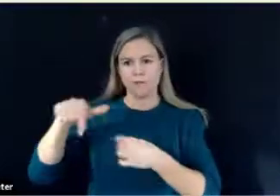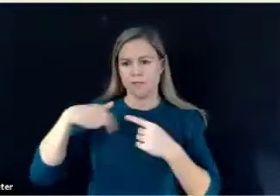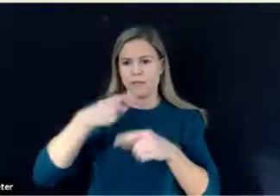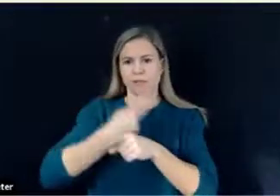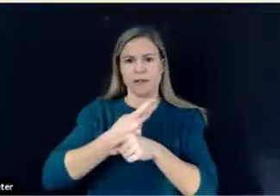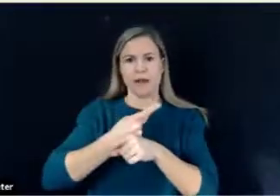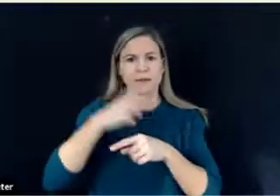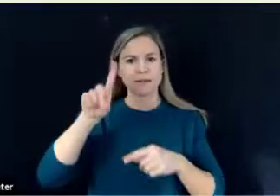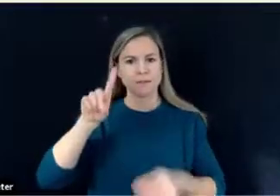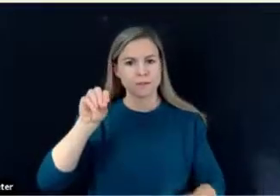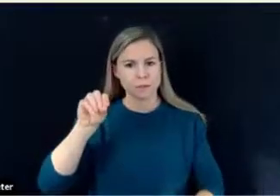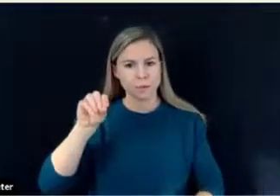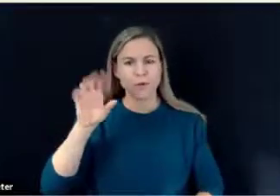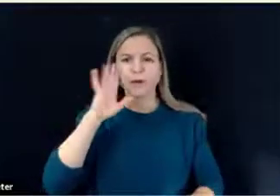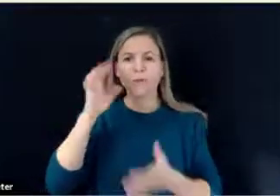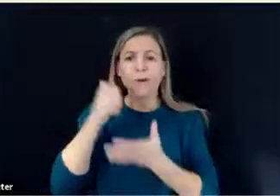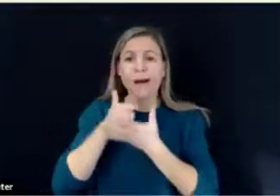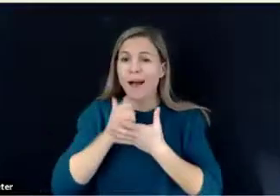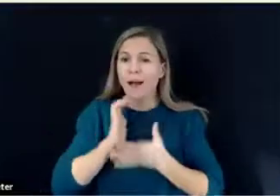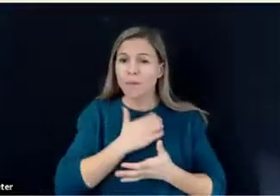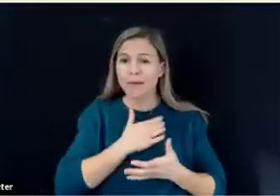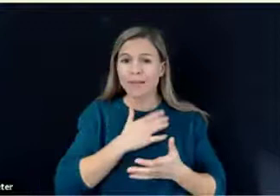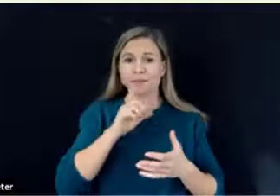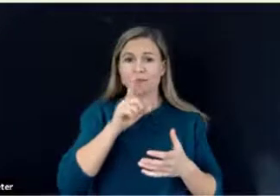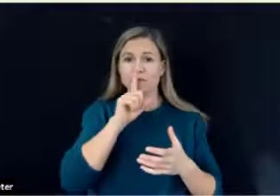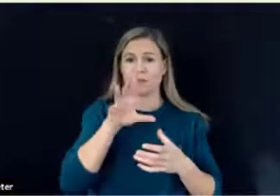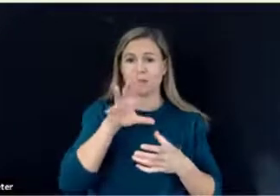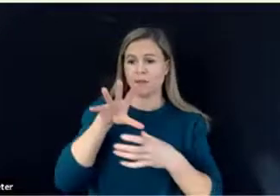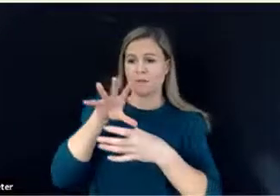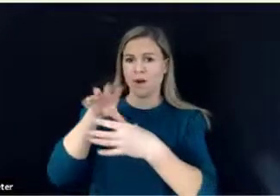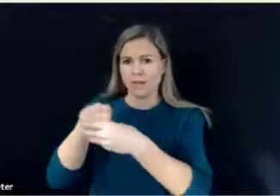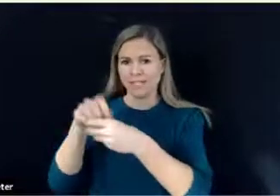really have good participation in our natural history studies